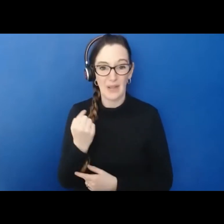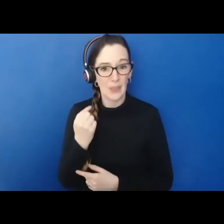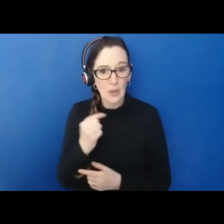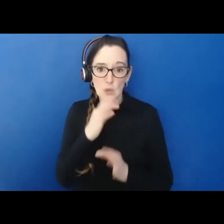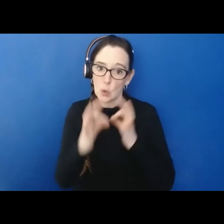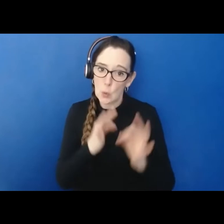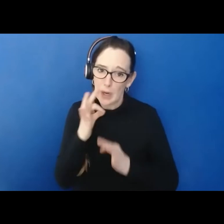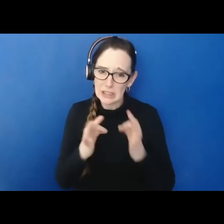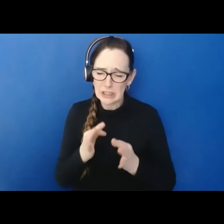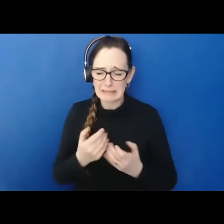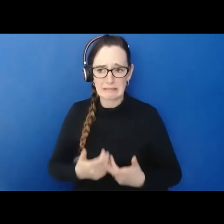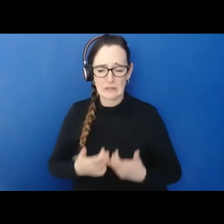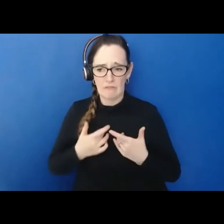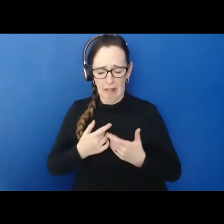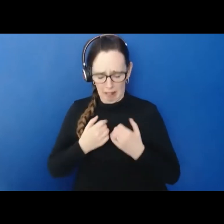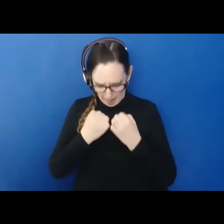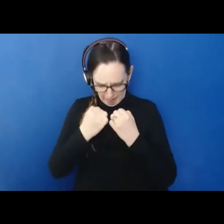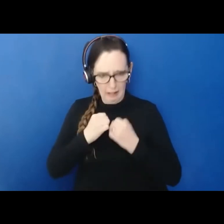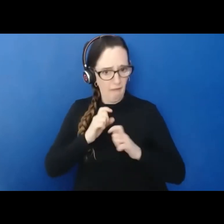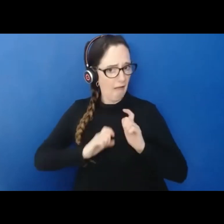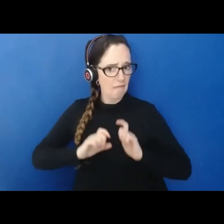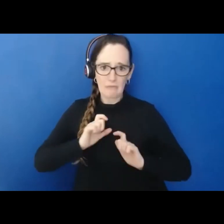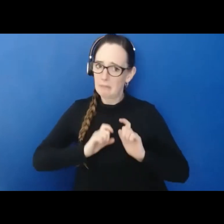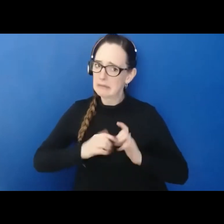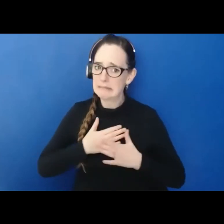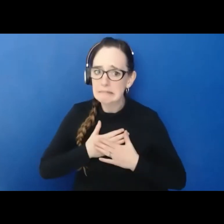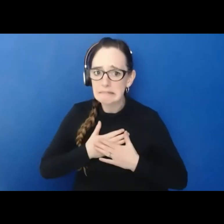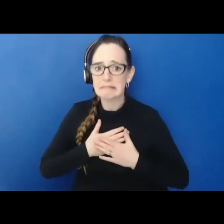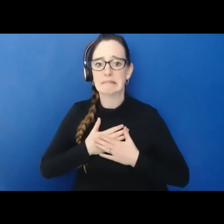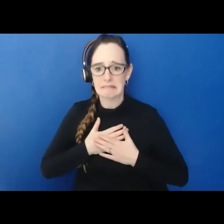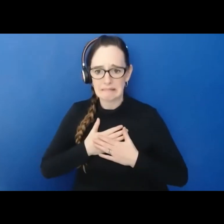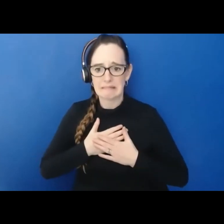I've found myself in, in the last year and I imagine that's true for a lot of the people